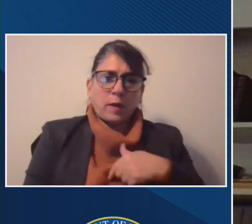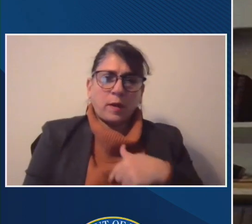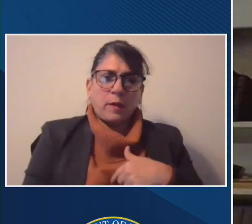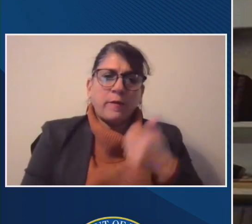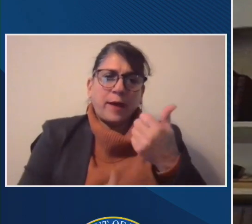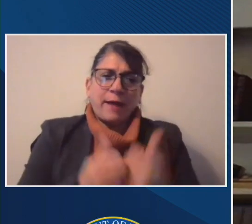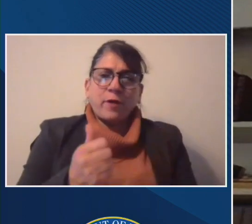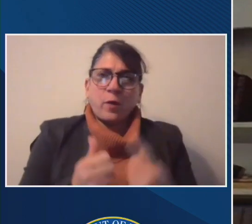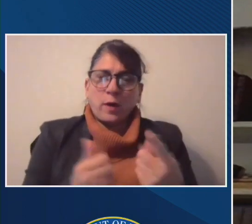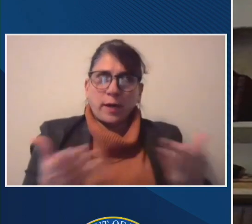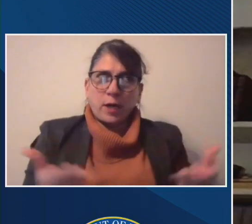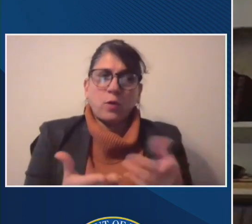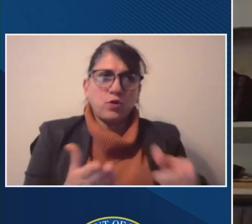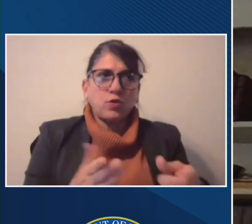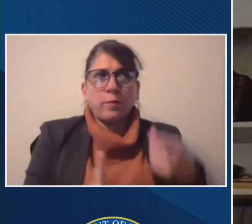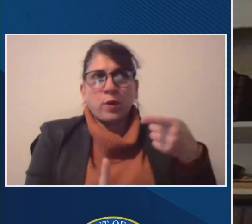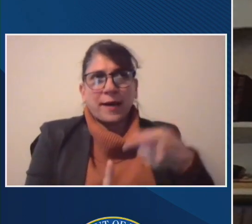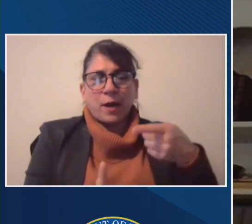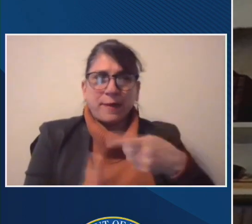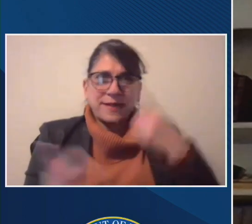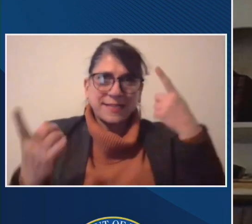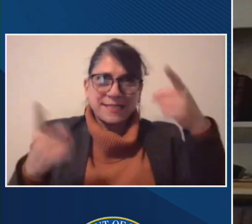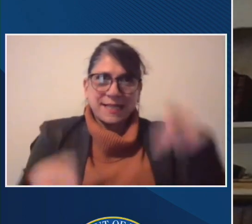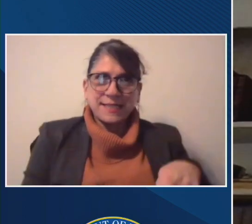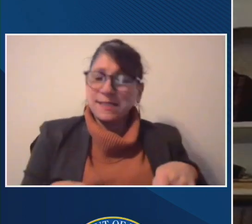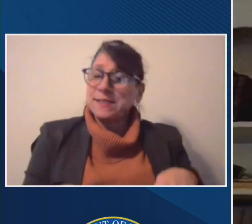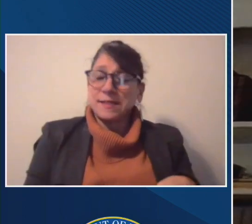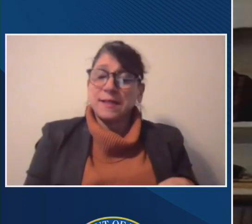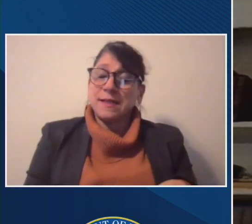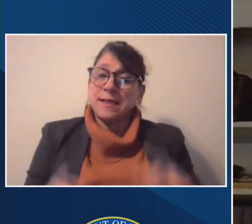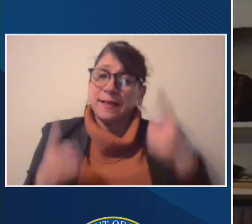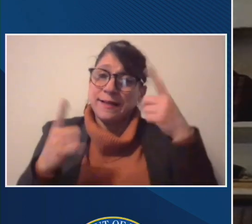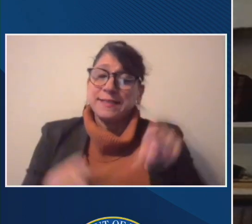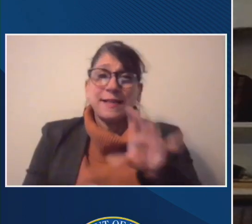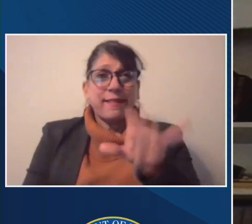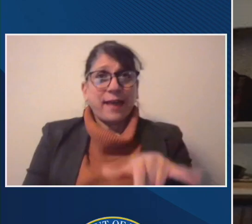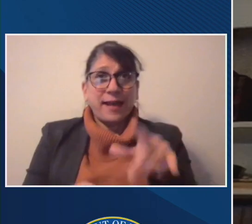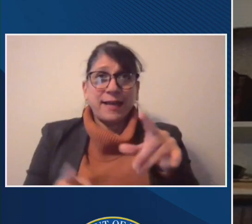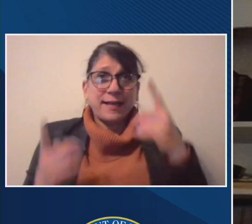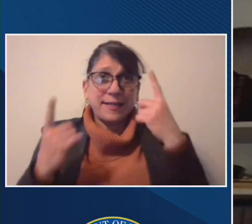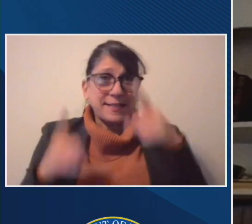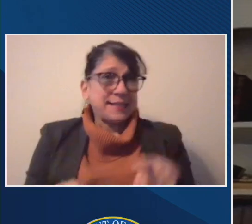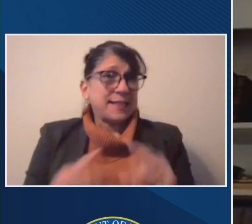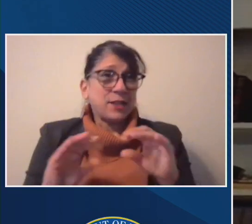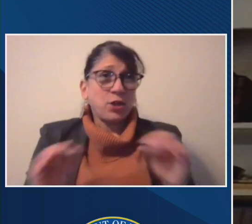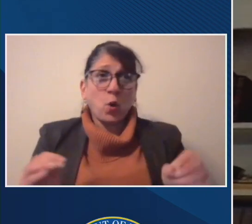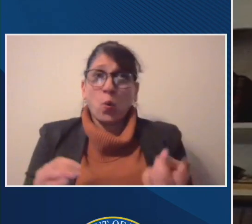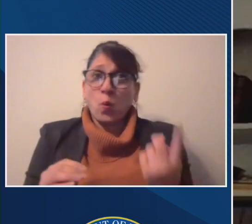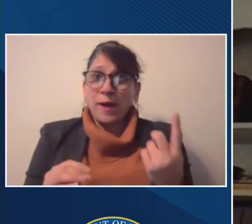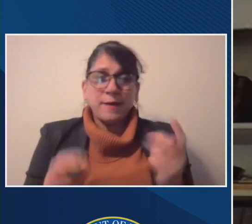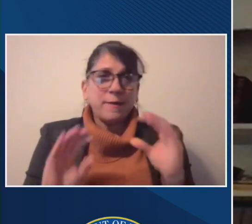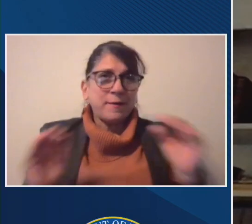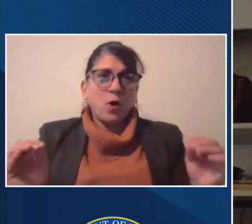out earlier about consensus voting, that the consensus is just that it's consensus. There's no advantage to having more votes